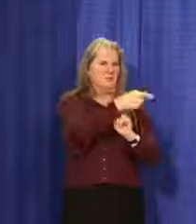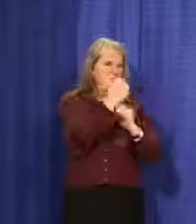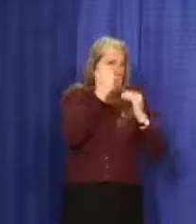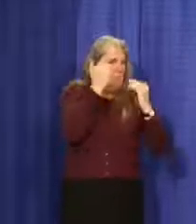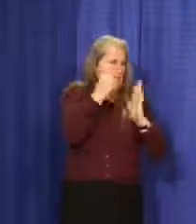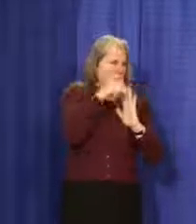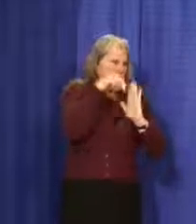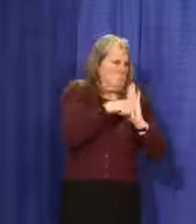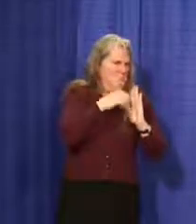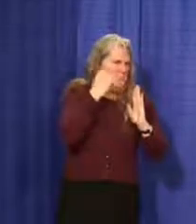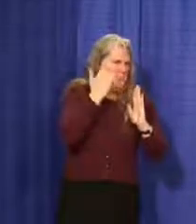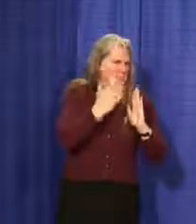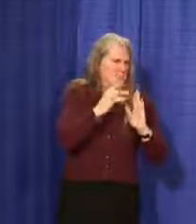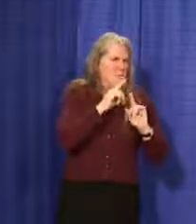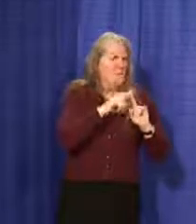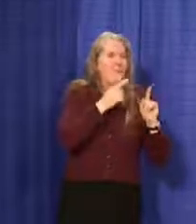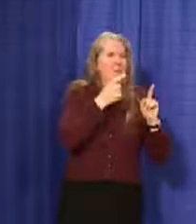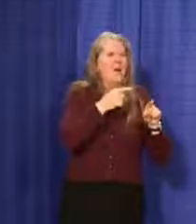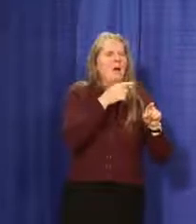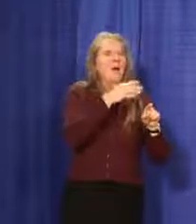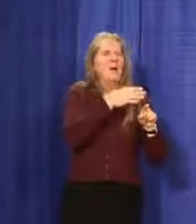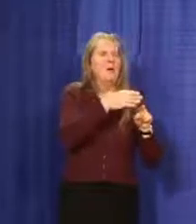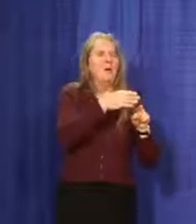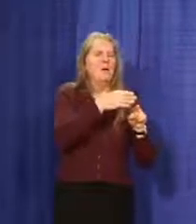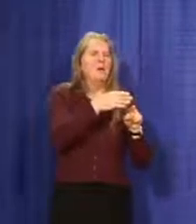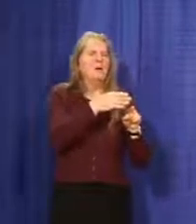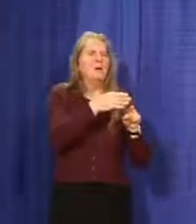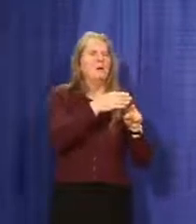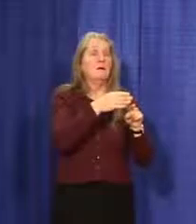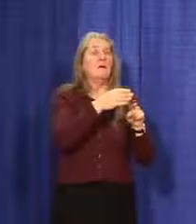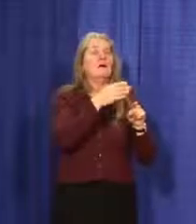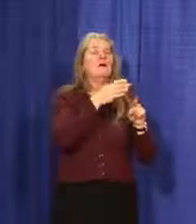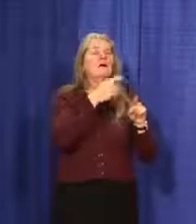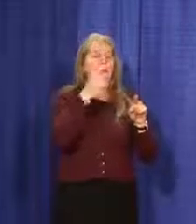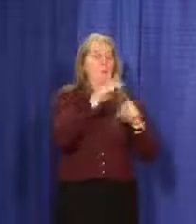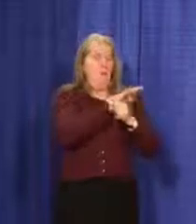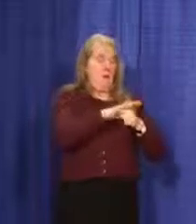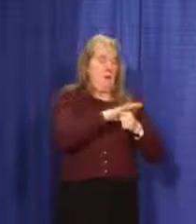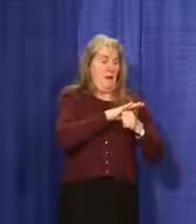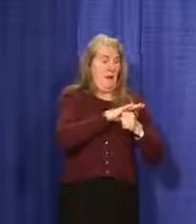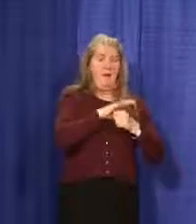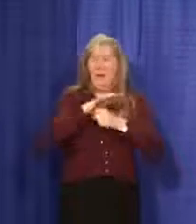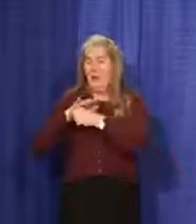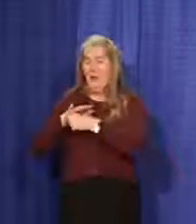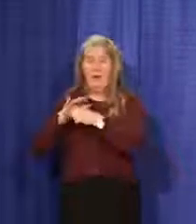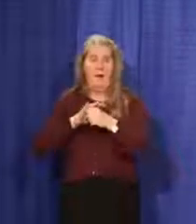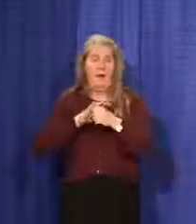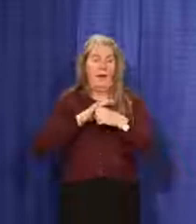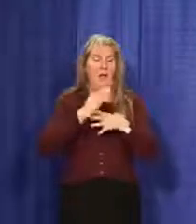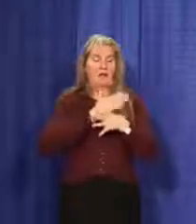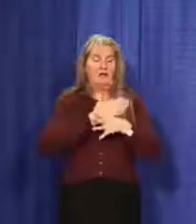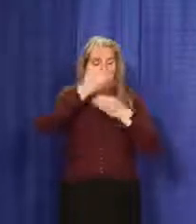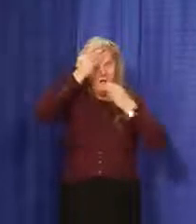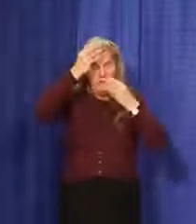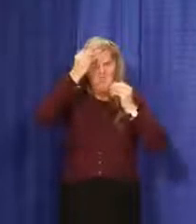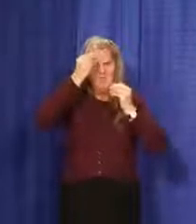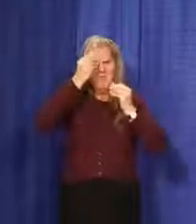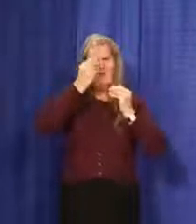Again, also, when we share information from jurisdiction to jurisdiction, it also does not